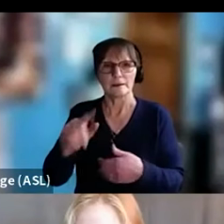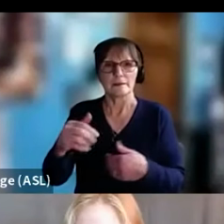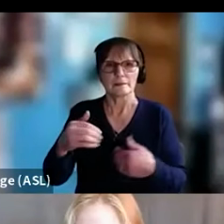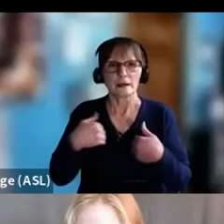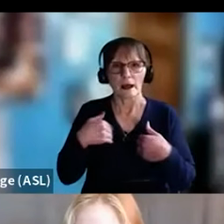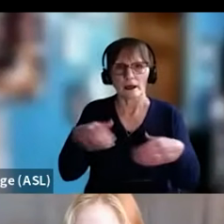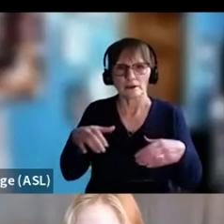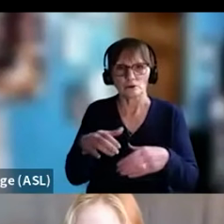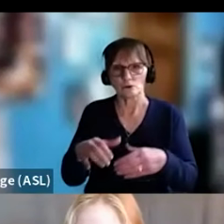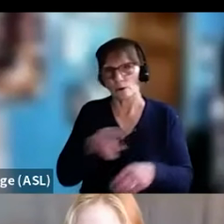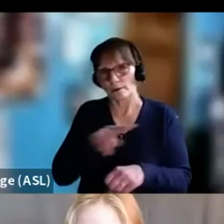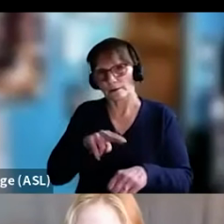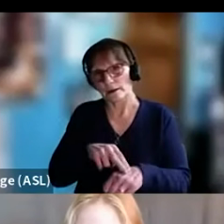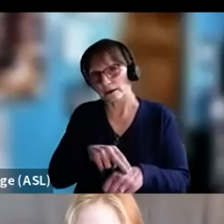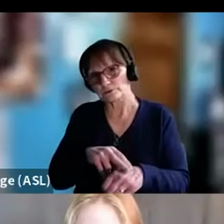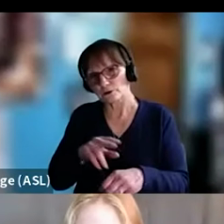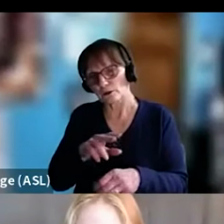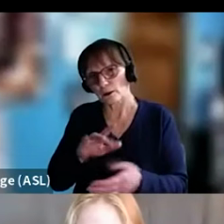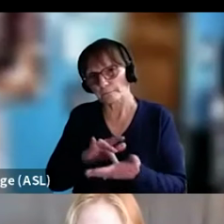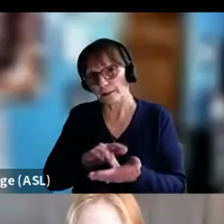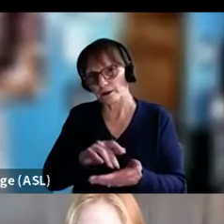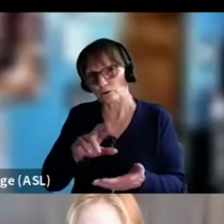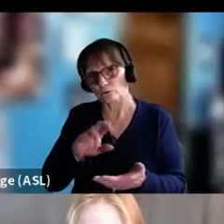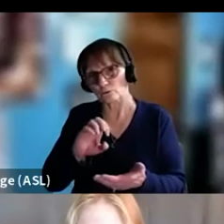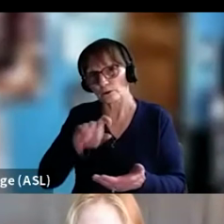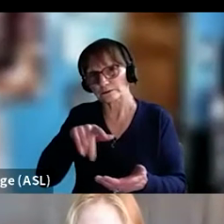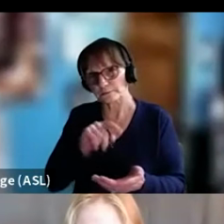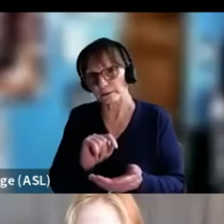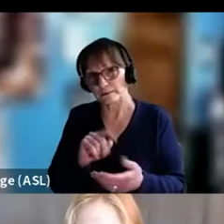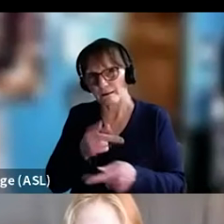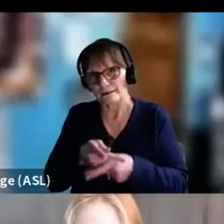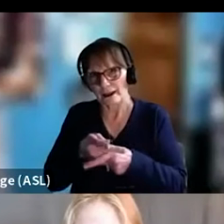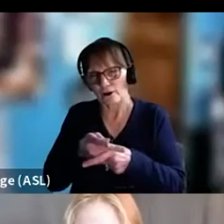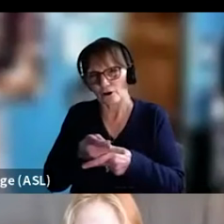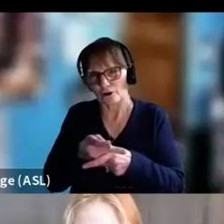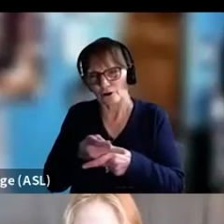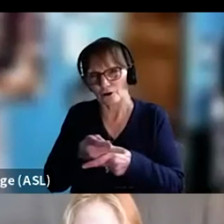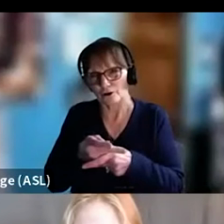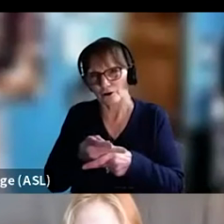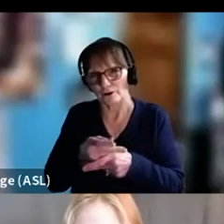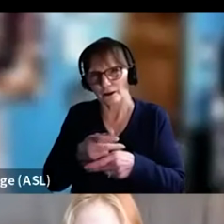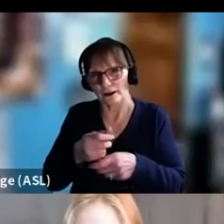at the National Institute for Medical Respite Care. So first all actually see if I can, I'll add a link